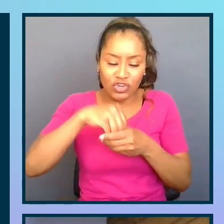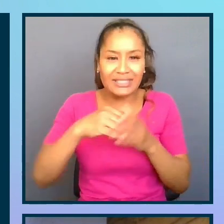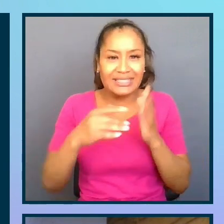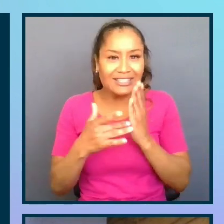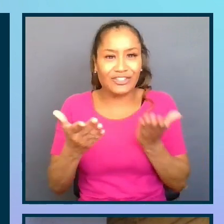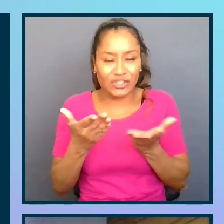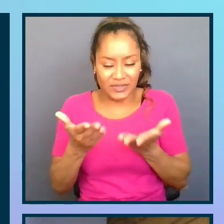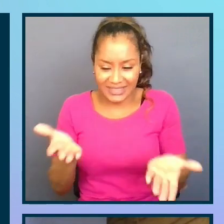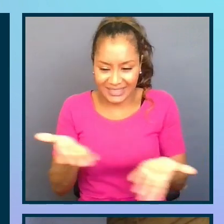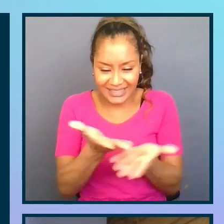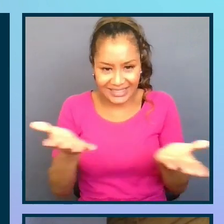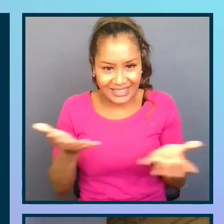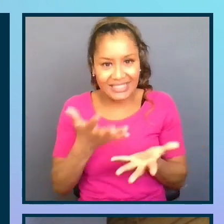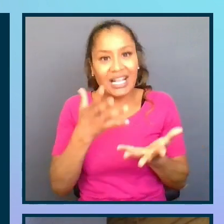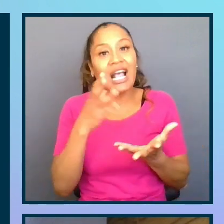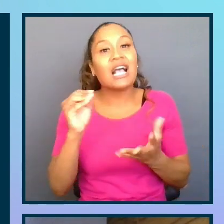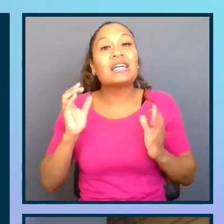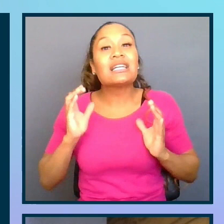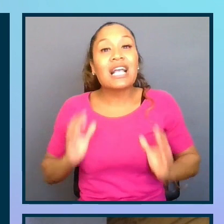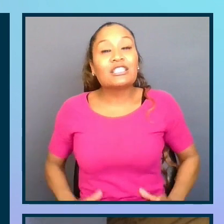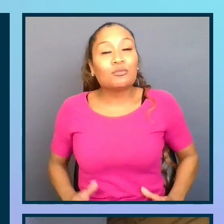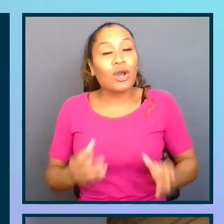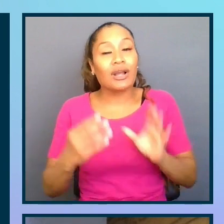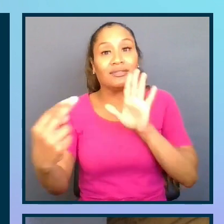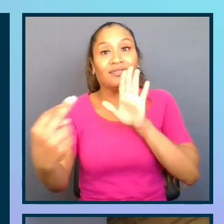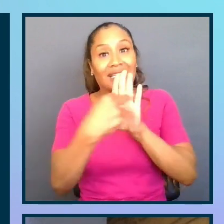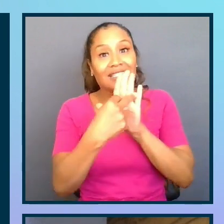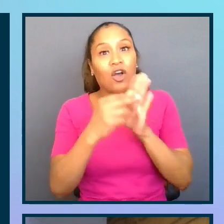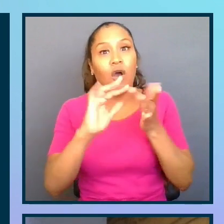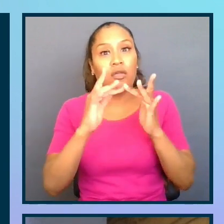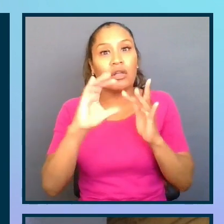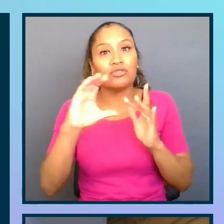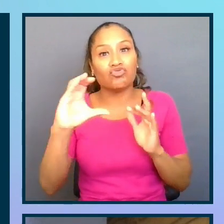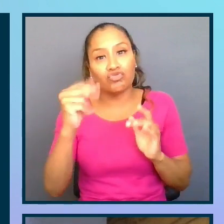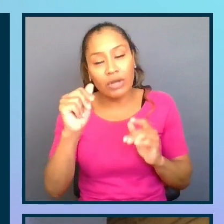as well as our customer-facing online channels, products and services.